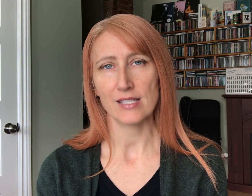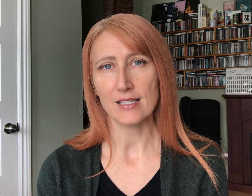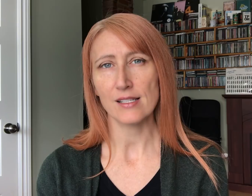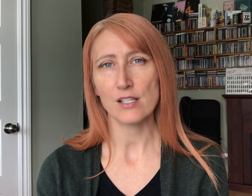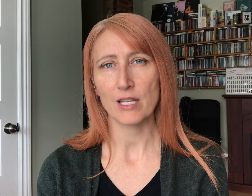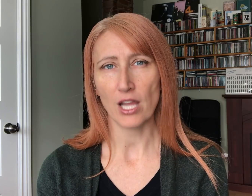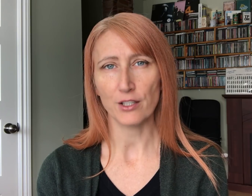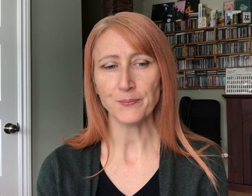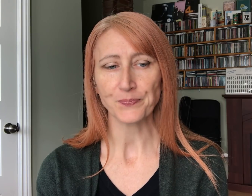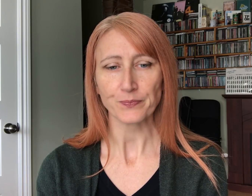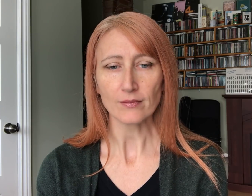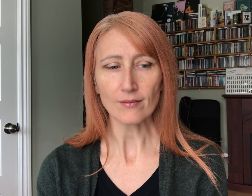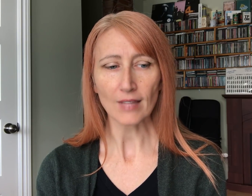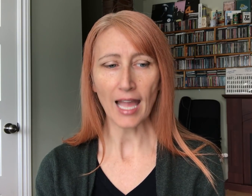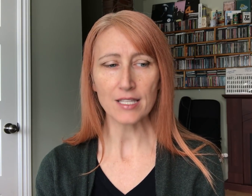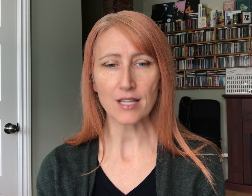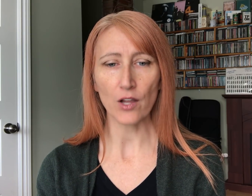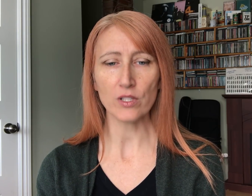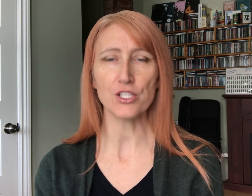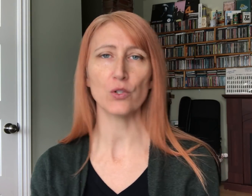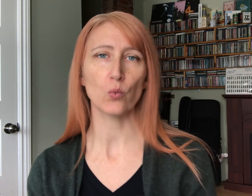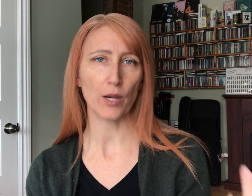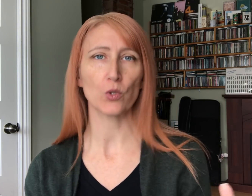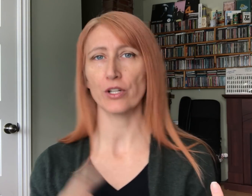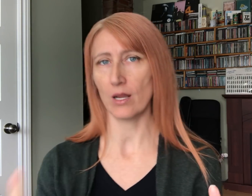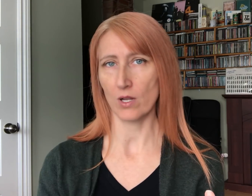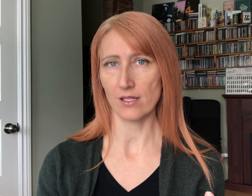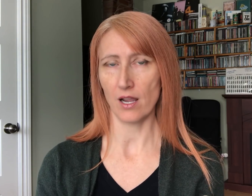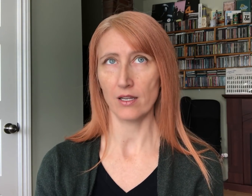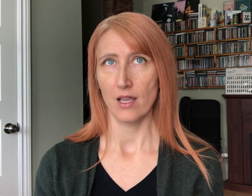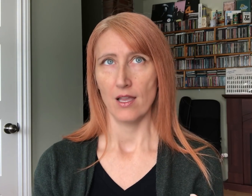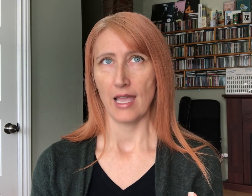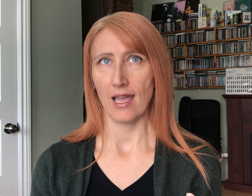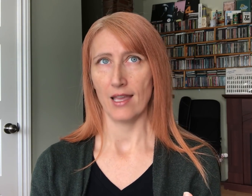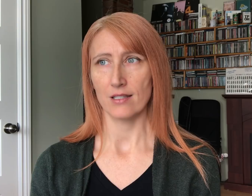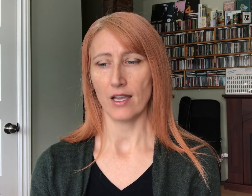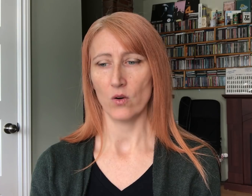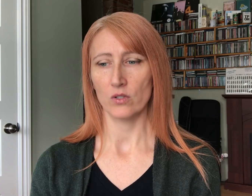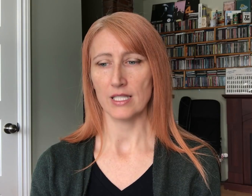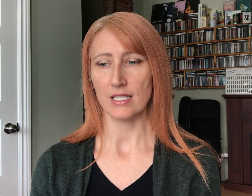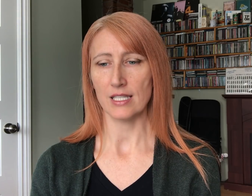sentences on my channel. And I only do one word and one sign and I only teach